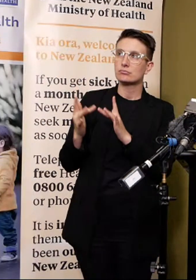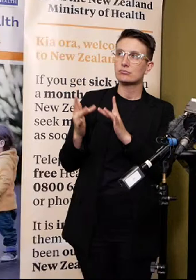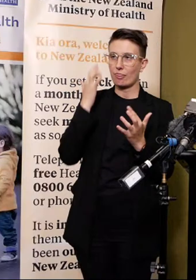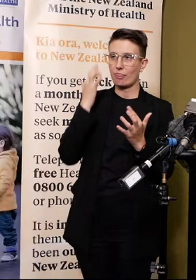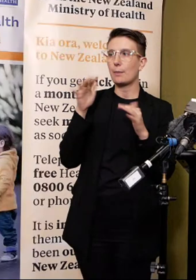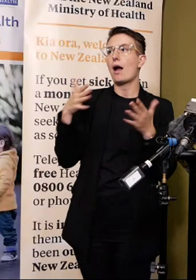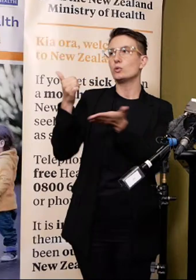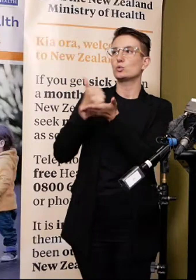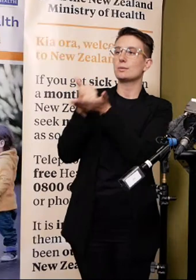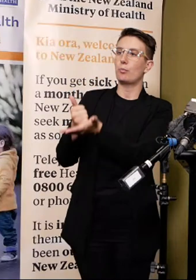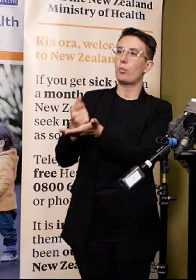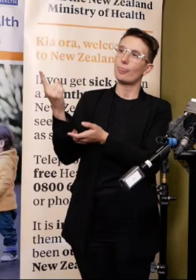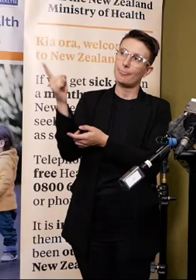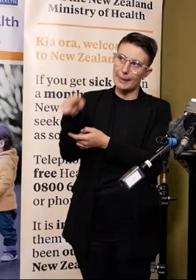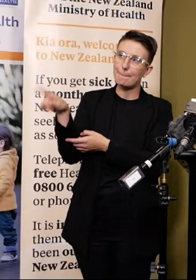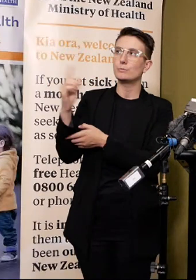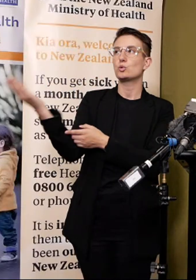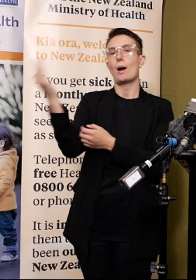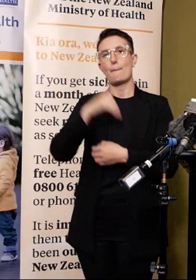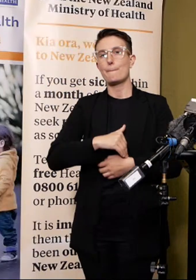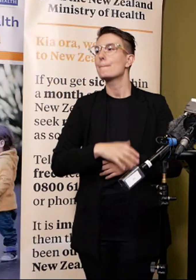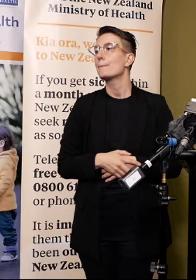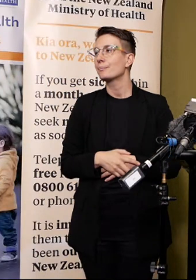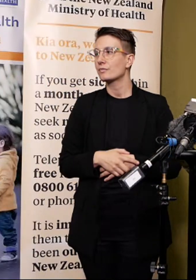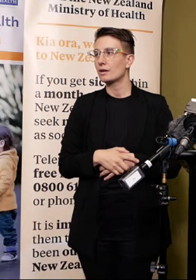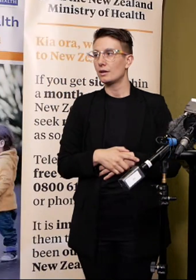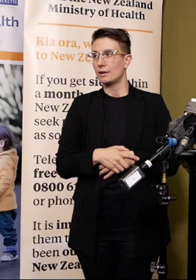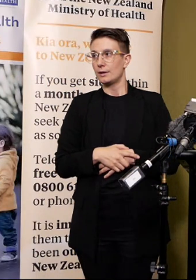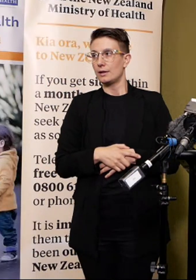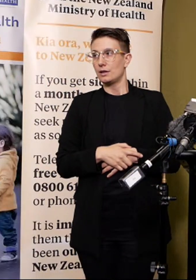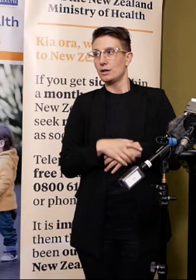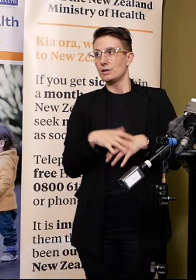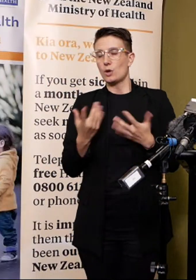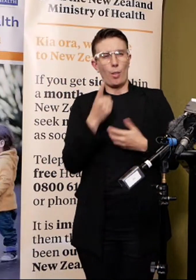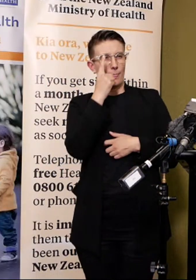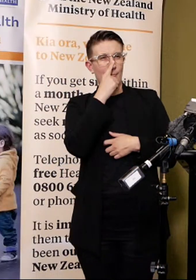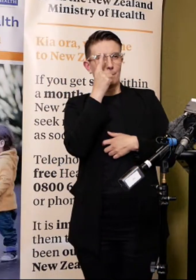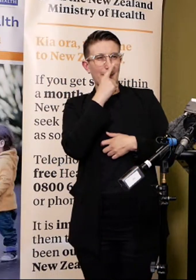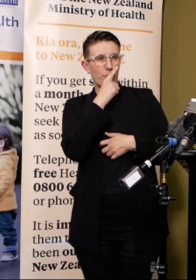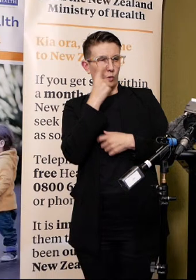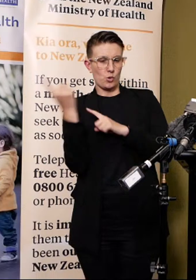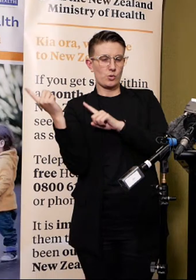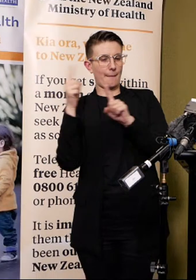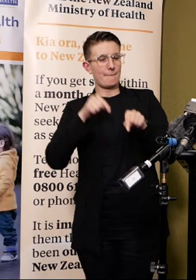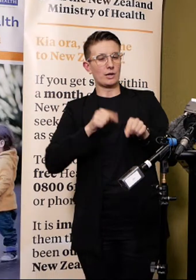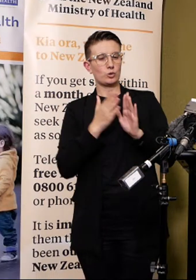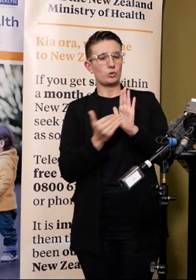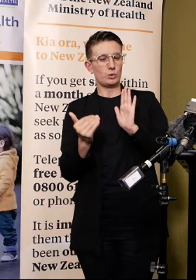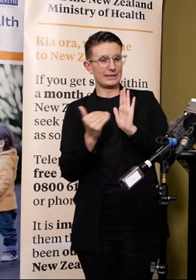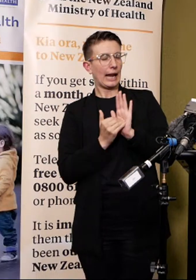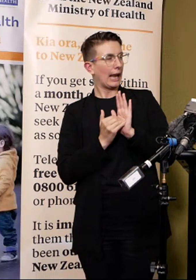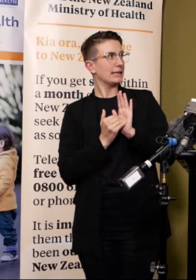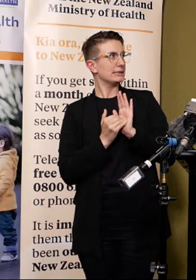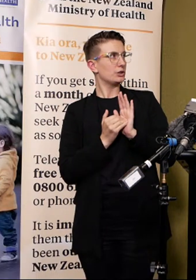And of the 4,000 people ,, how many of those have ?